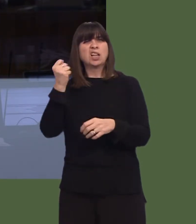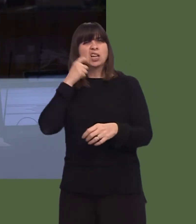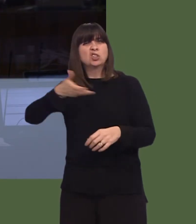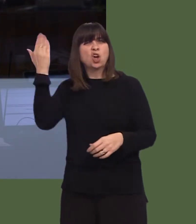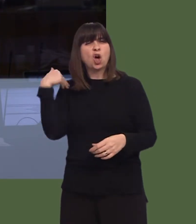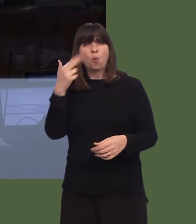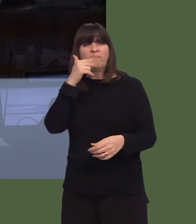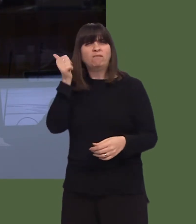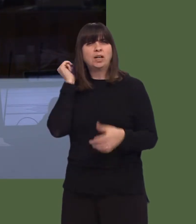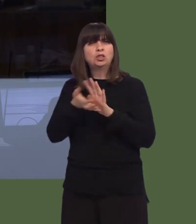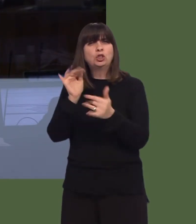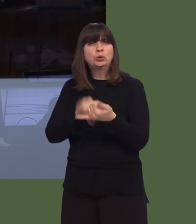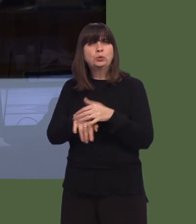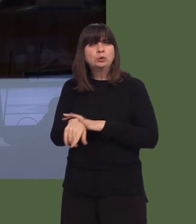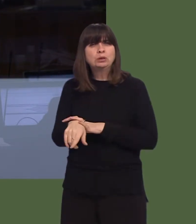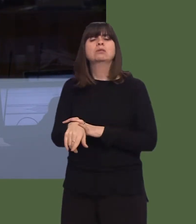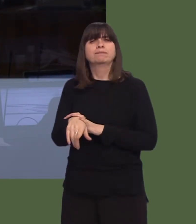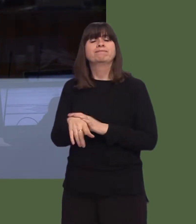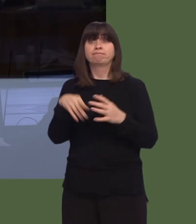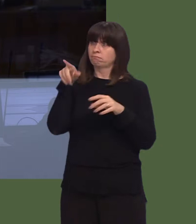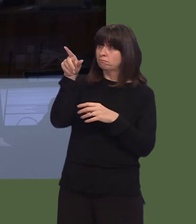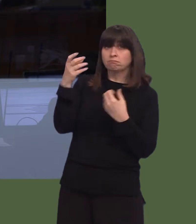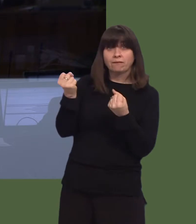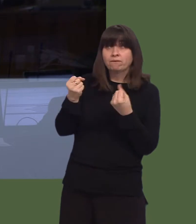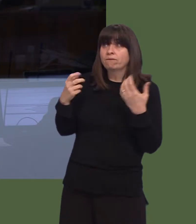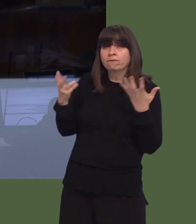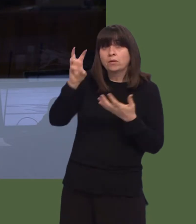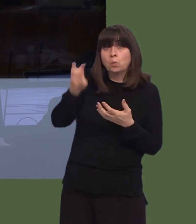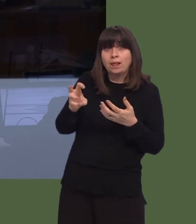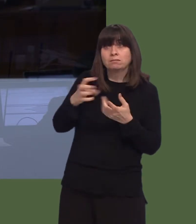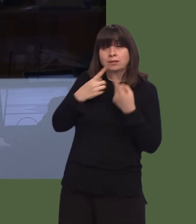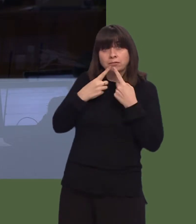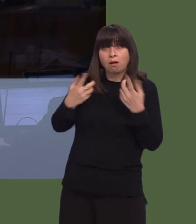Do you have any plans for the Welsh Government to collect more Welsh-specific data or, failing